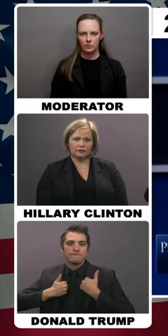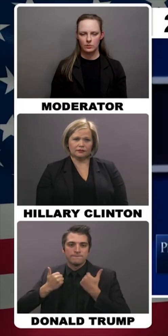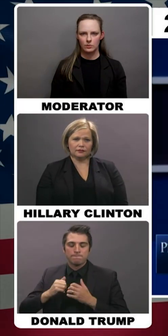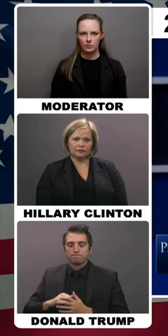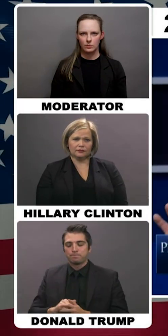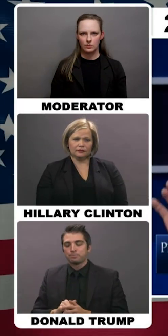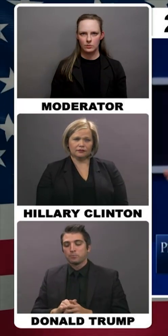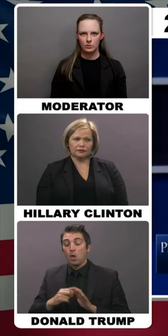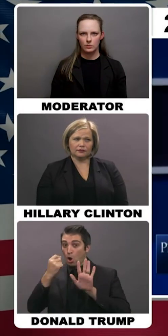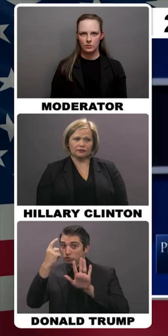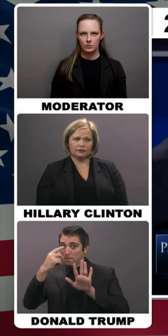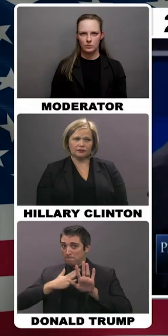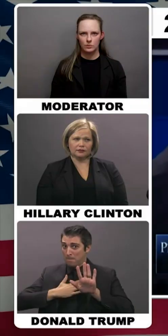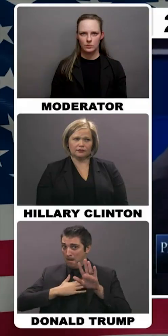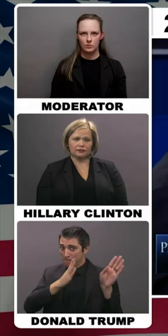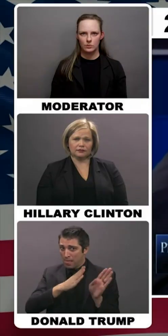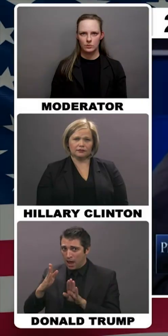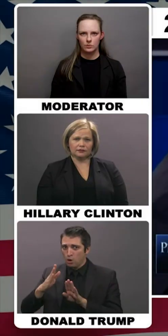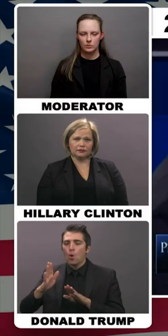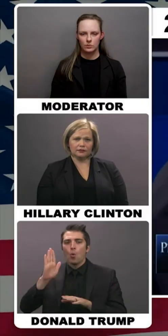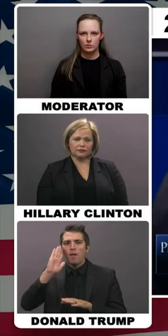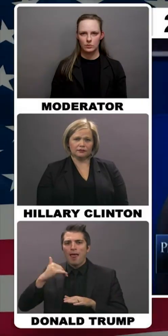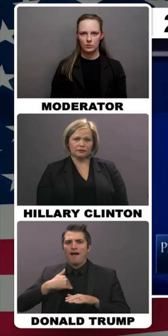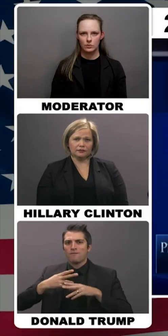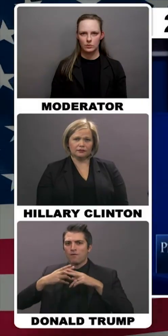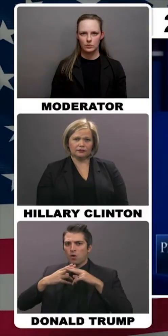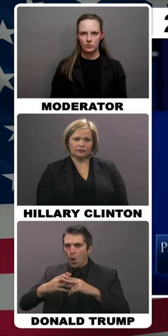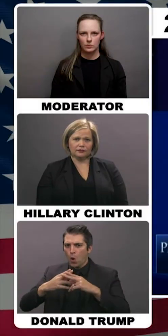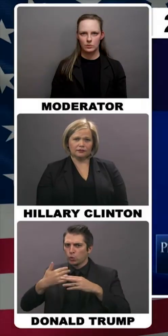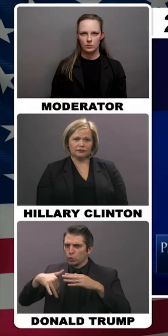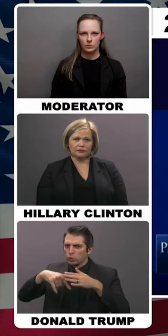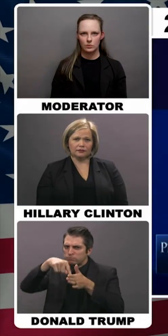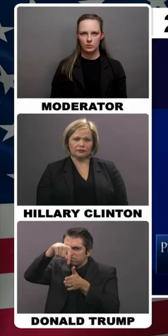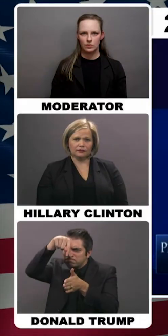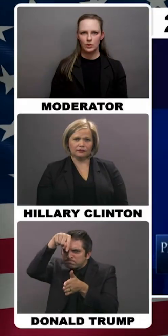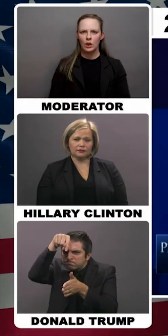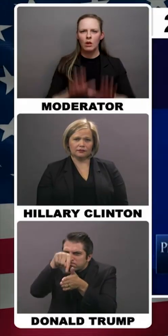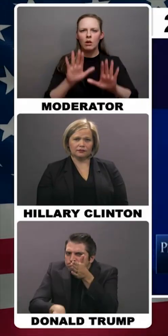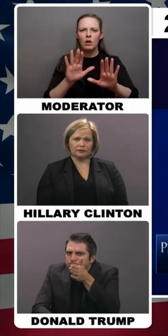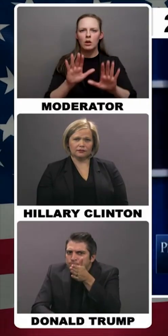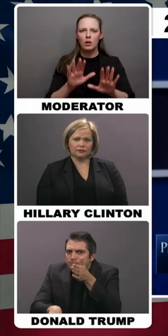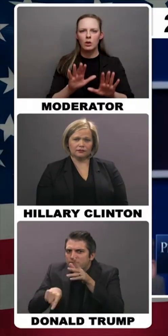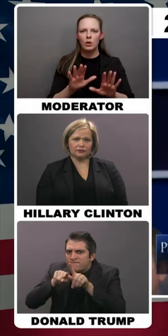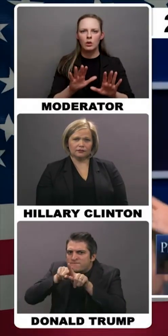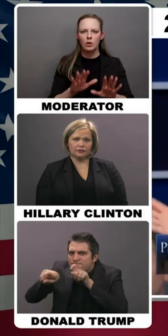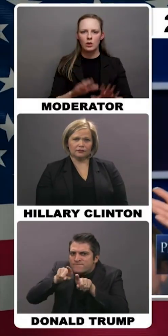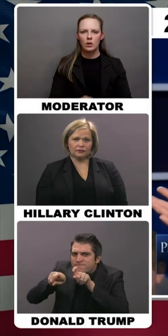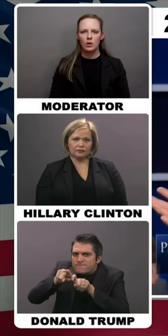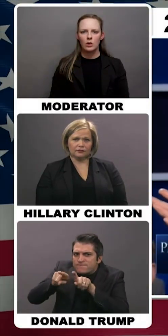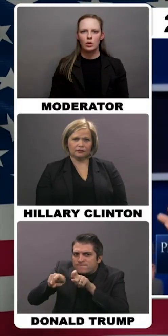Hillary Clinton wants to allow And hundreds of. Why did it morph into that? Excuse me. No. Did you No.